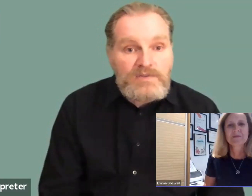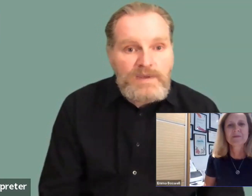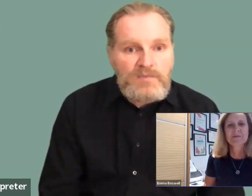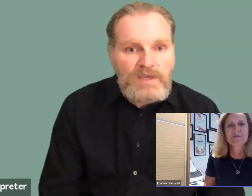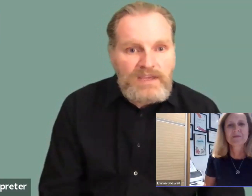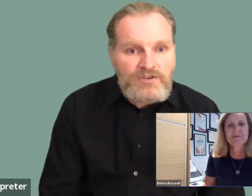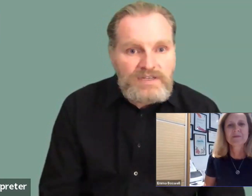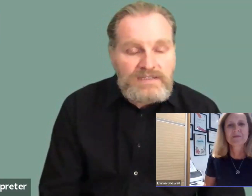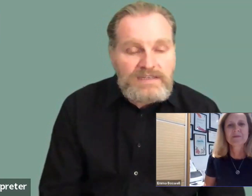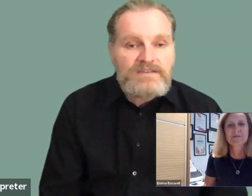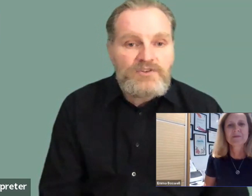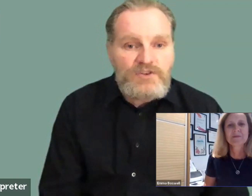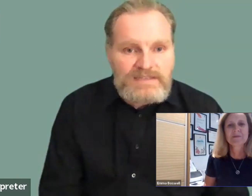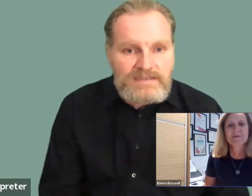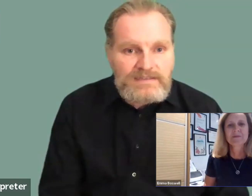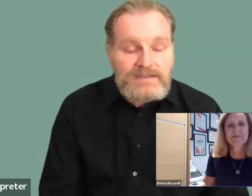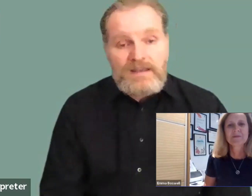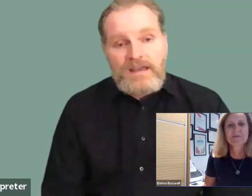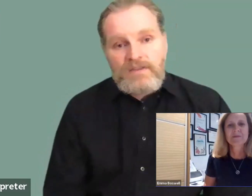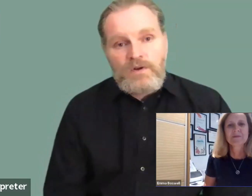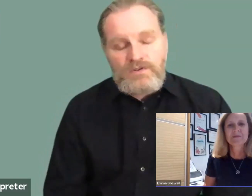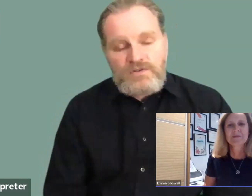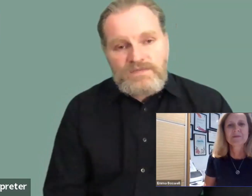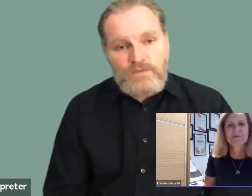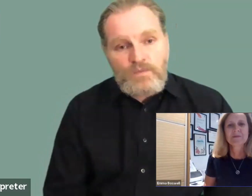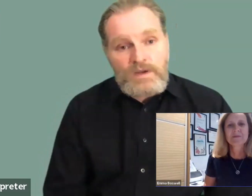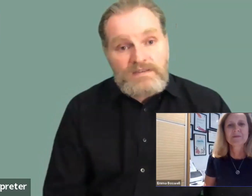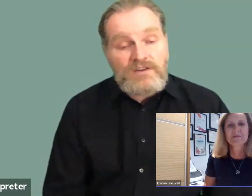around to make communication easy, suggest it. And there are lots of different ways,